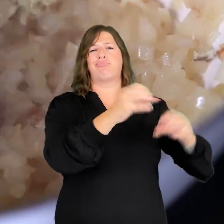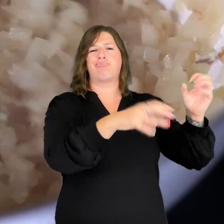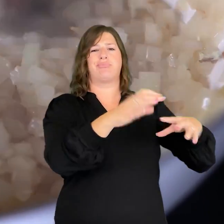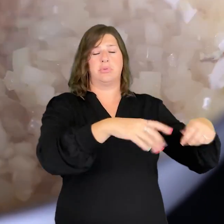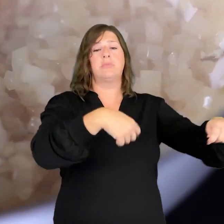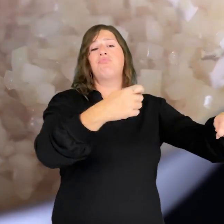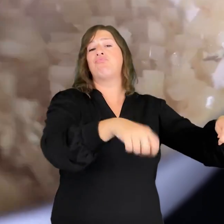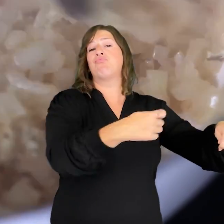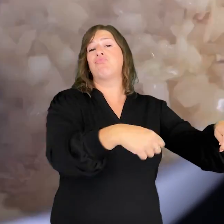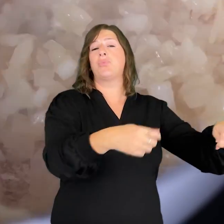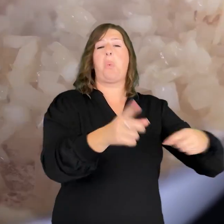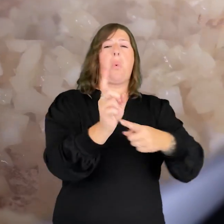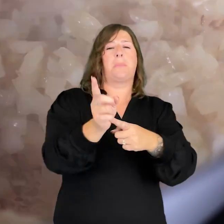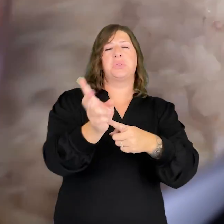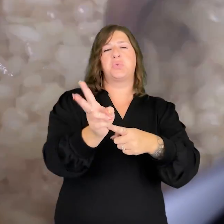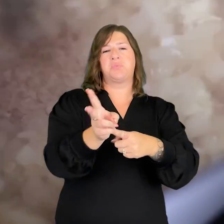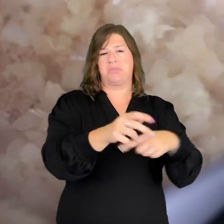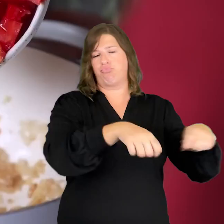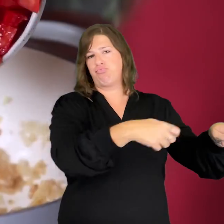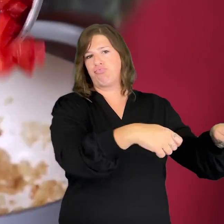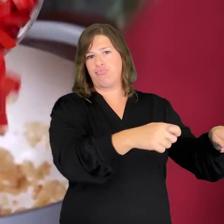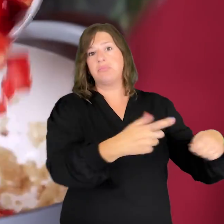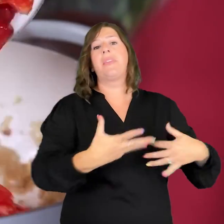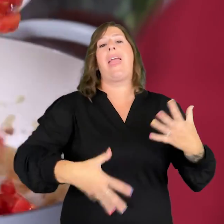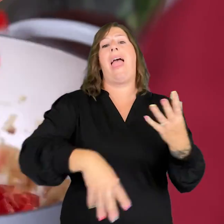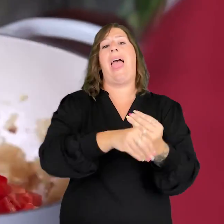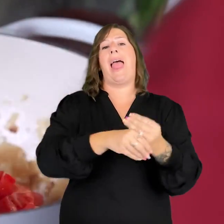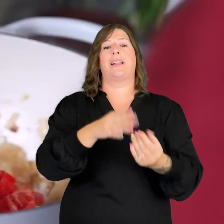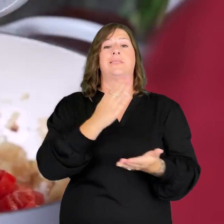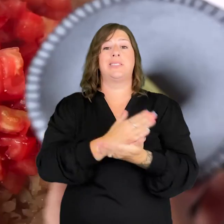for another minute or two before we add in the diced tomatoes,